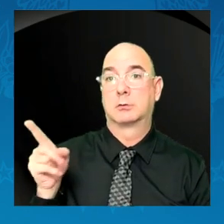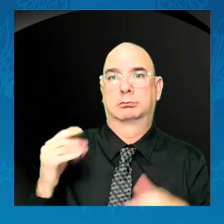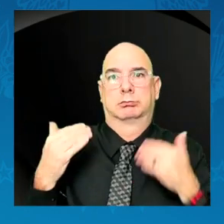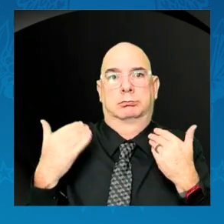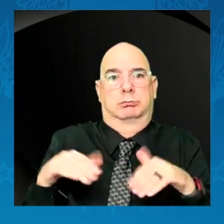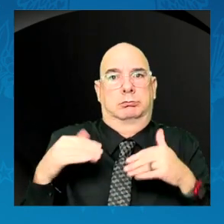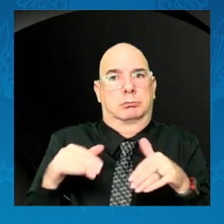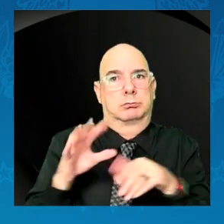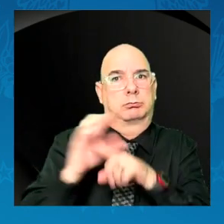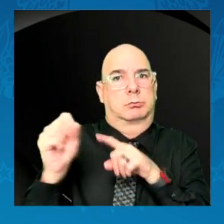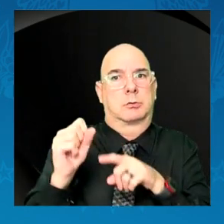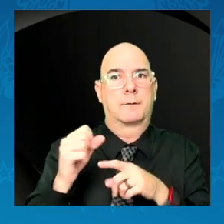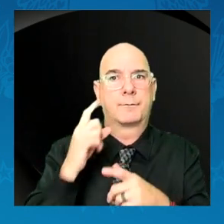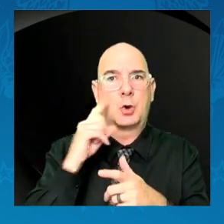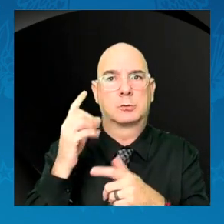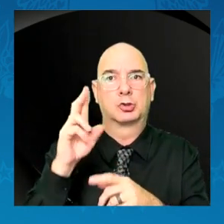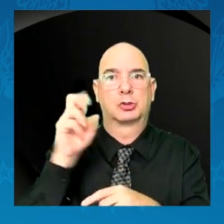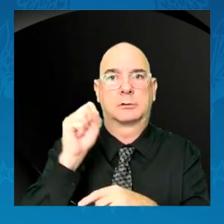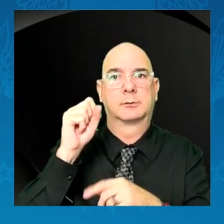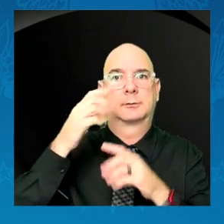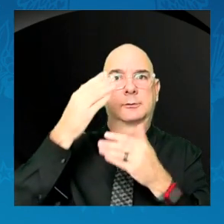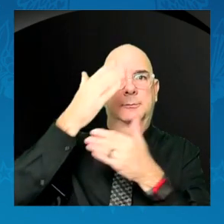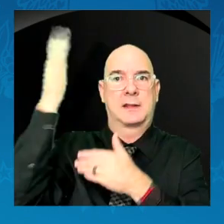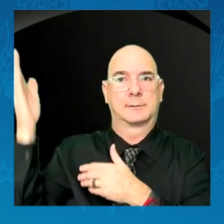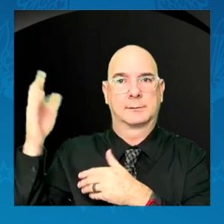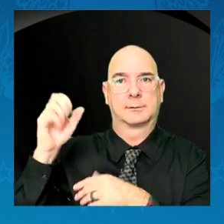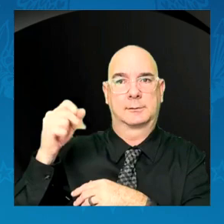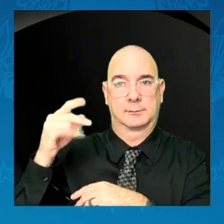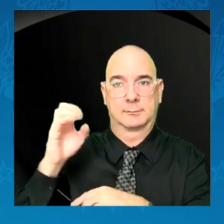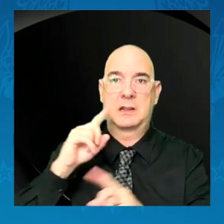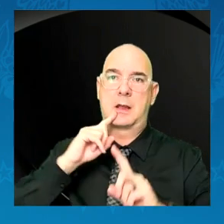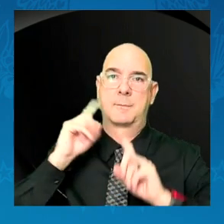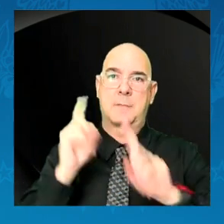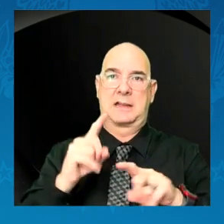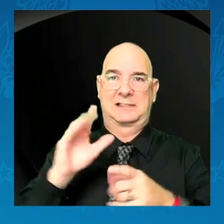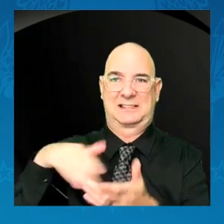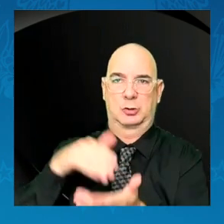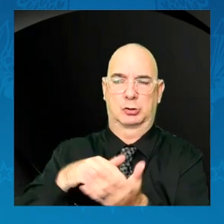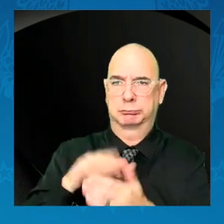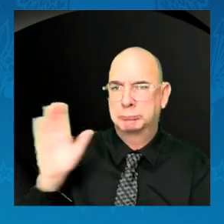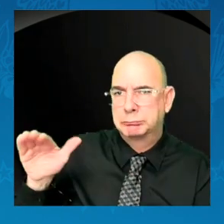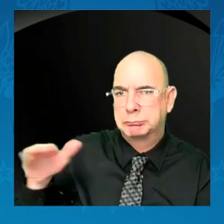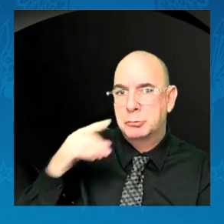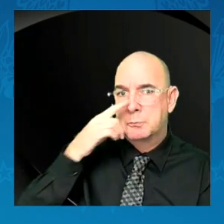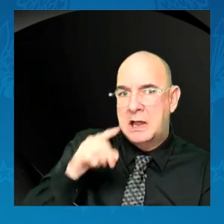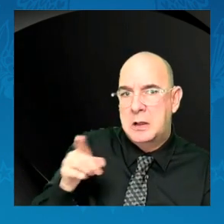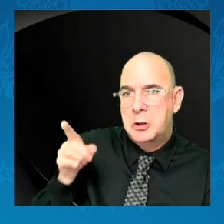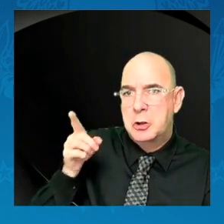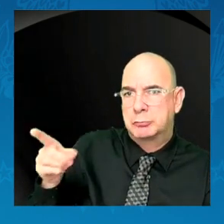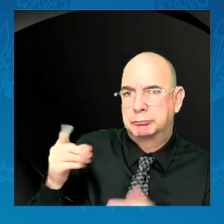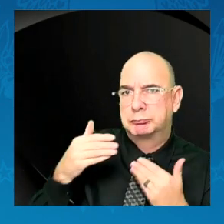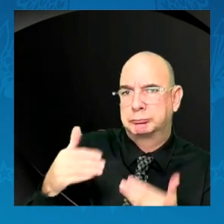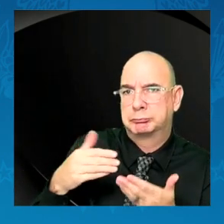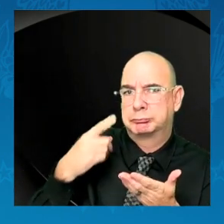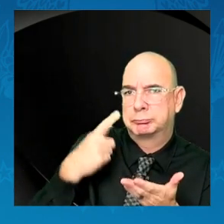I'd like to ask you if you could discuss a bit about the fact that you require the Department of Defense